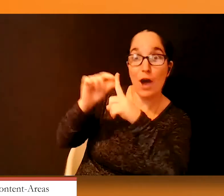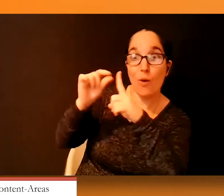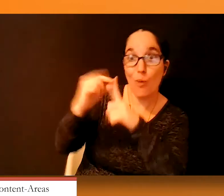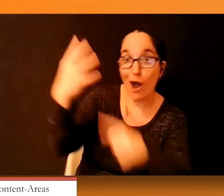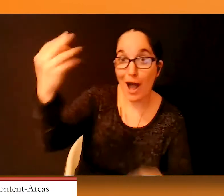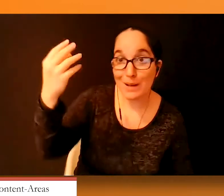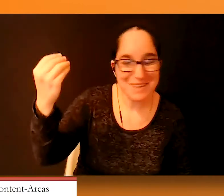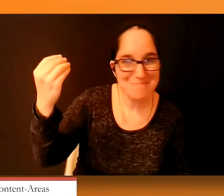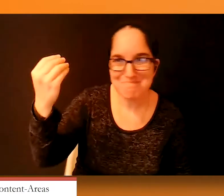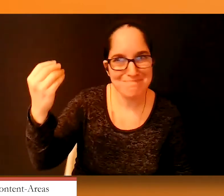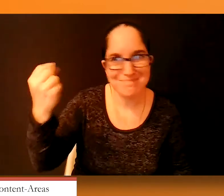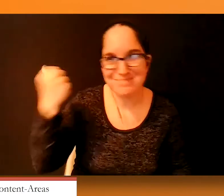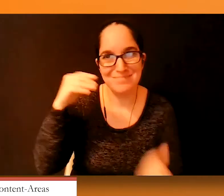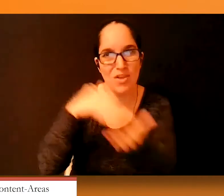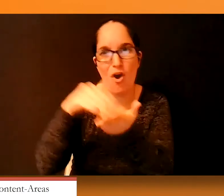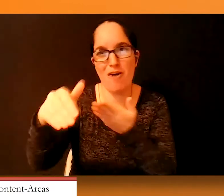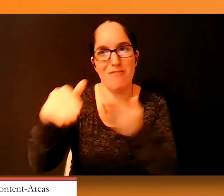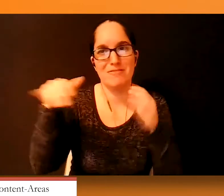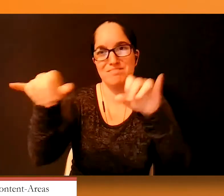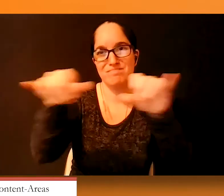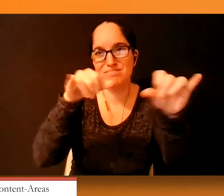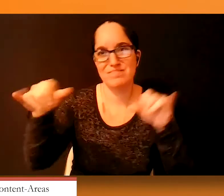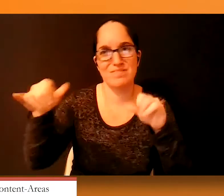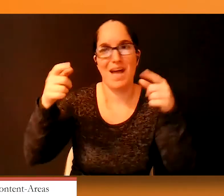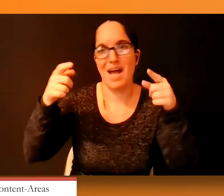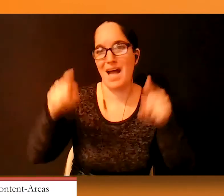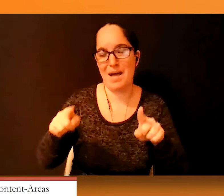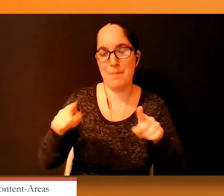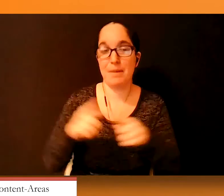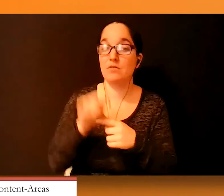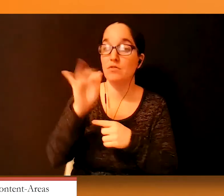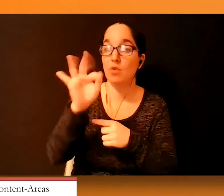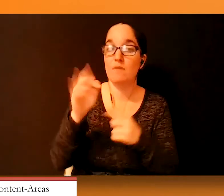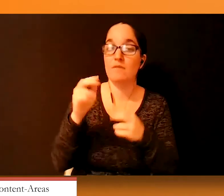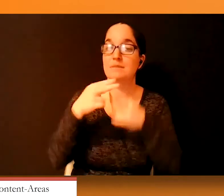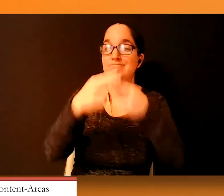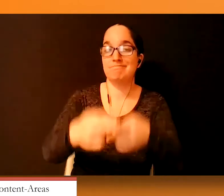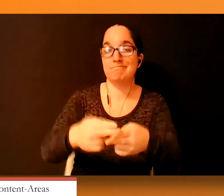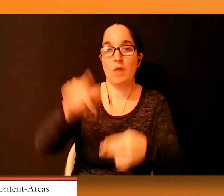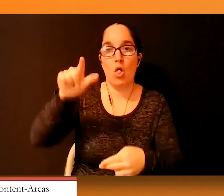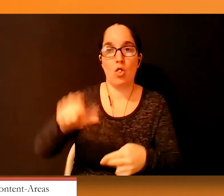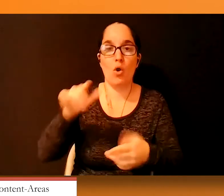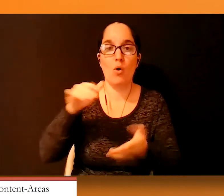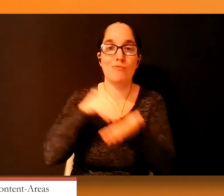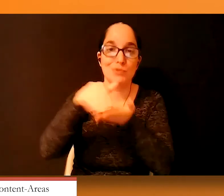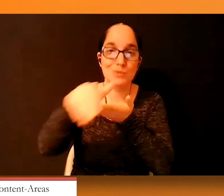So, because they're low-frequency words, they tend to be a bit harder to learn or know about.